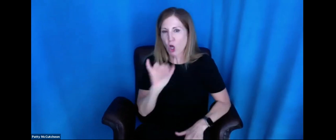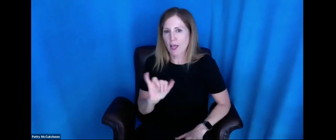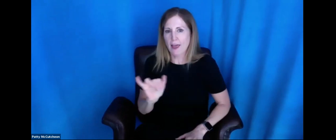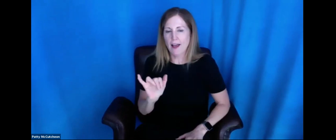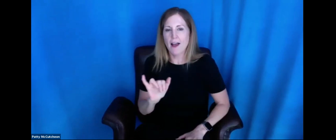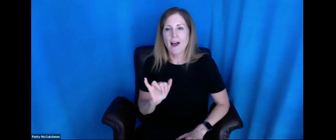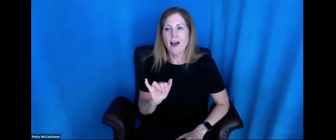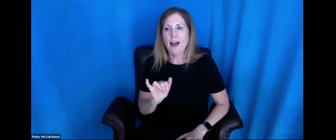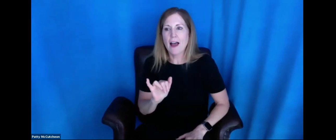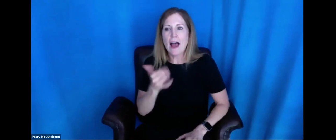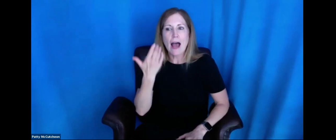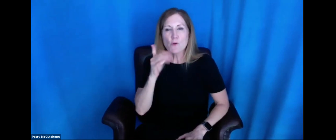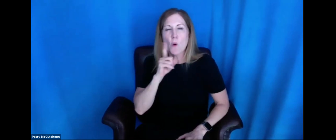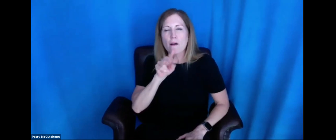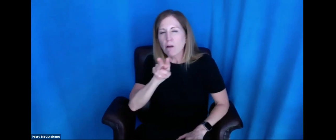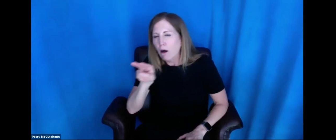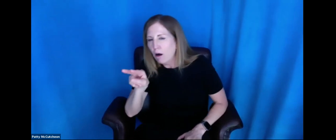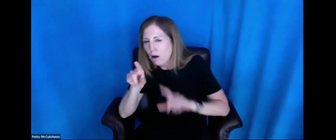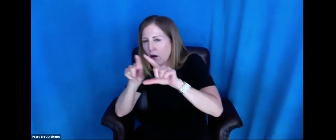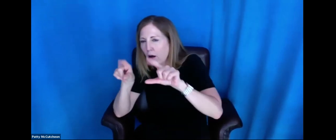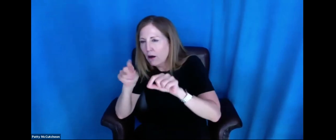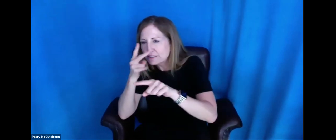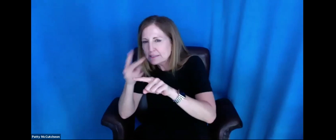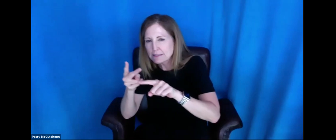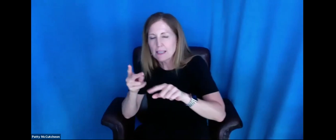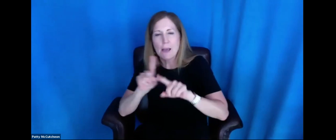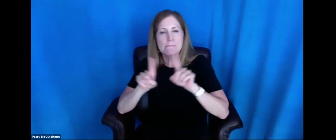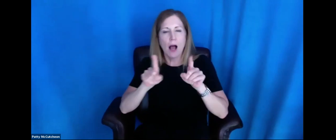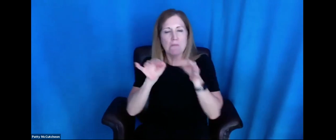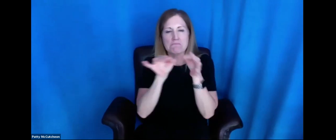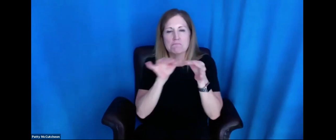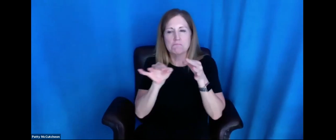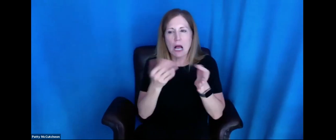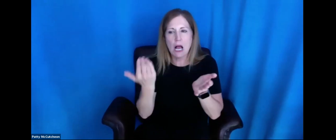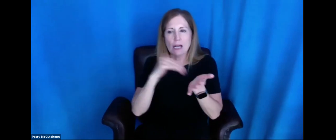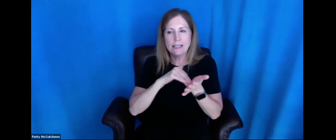if anyone can see my video in the gallery view at the